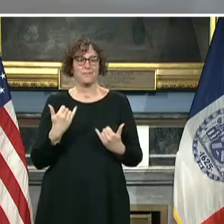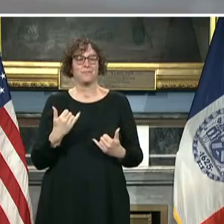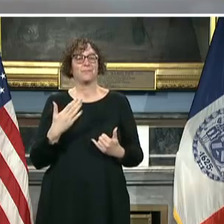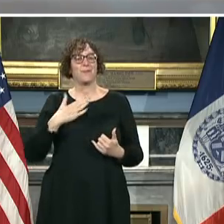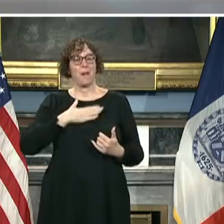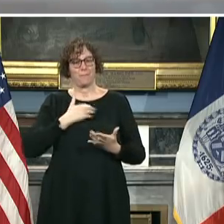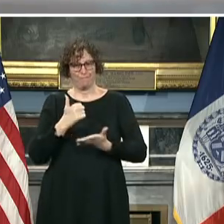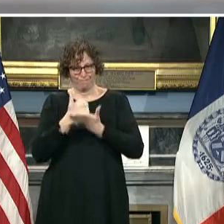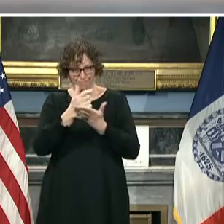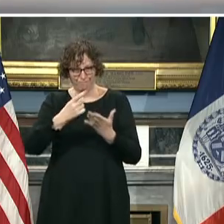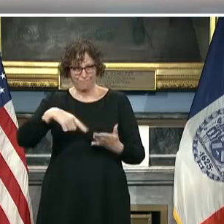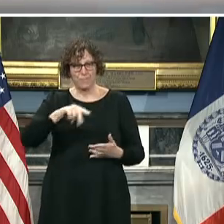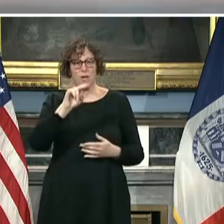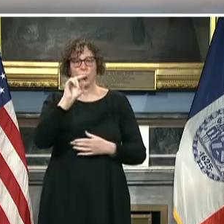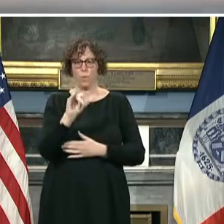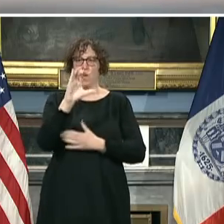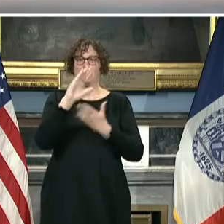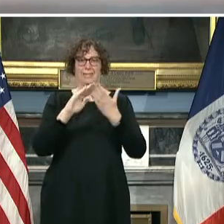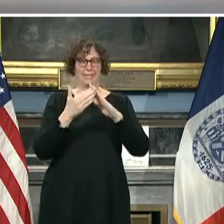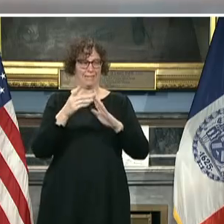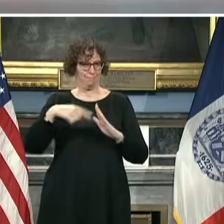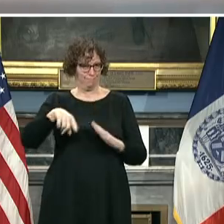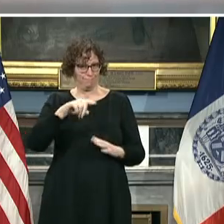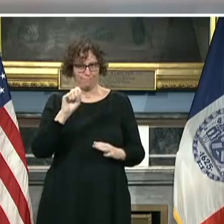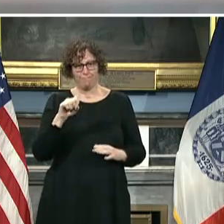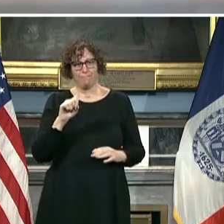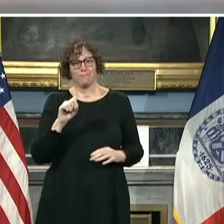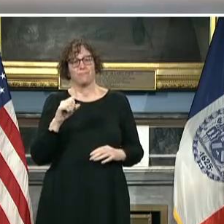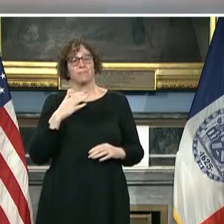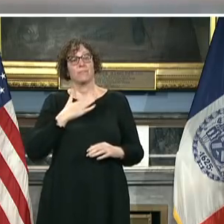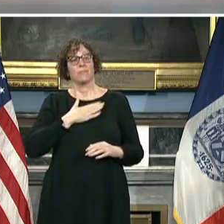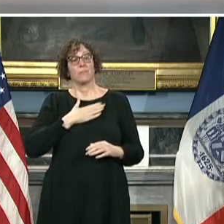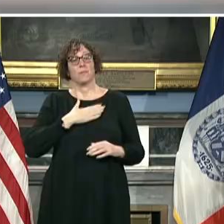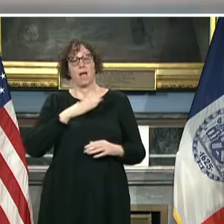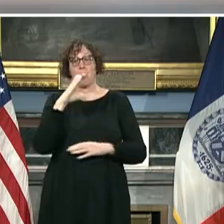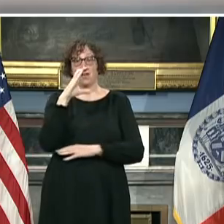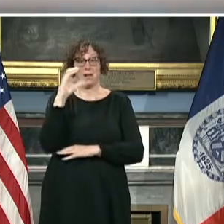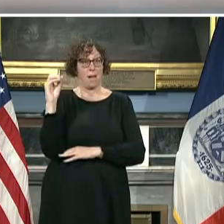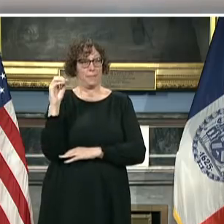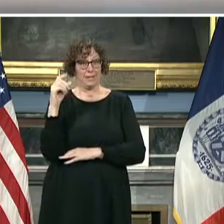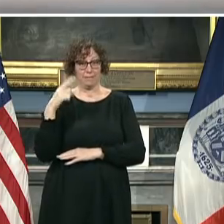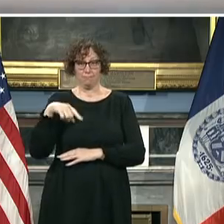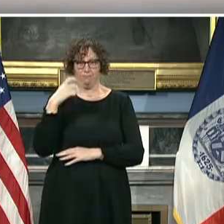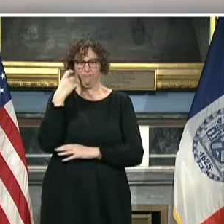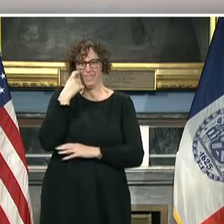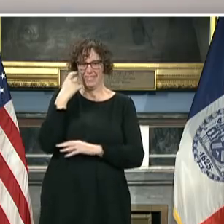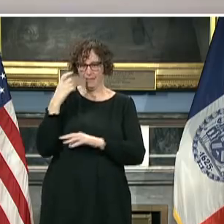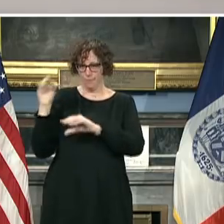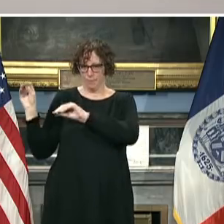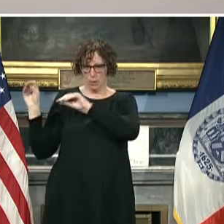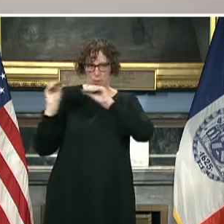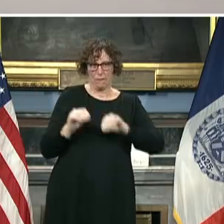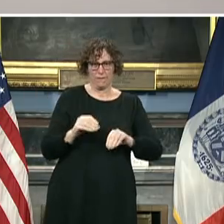TO MAKE A DIFFERENCE IN NEW YORK CITY. OUR COMPANY MOVED TO THE NAVY YARD TWO YEARS AGO AND